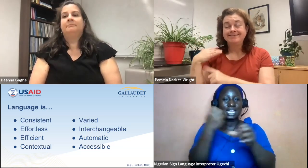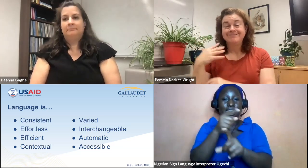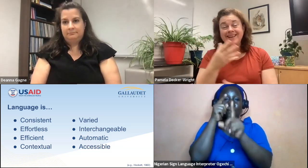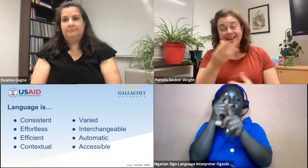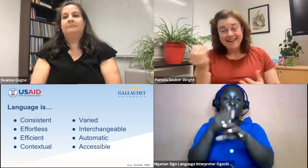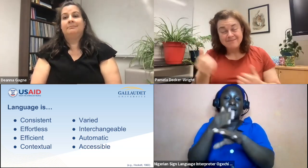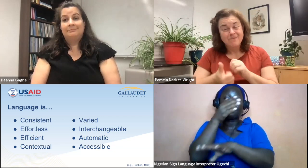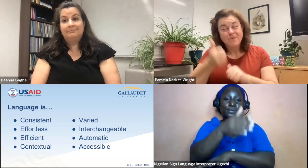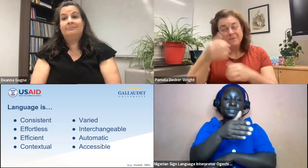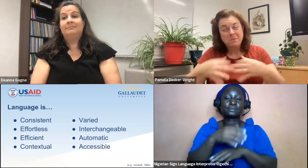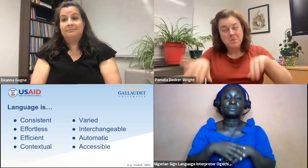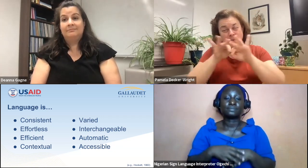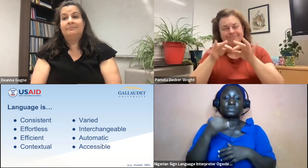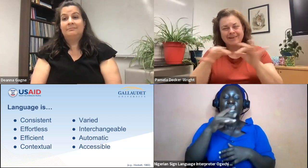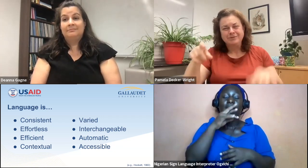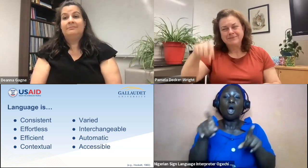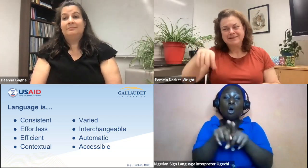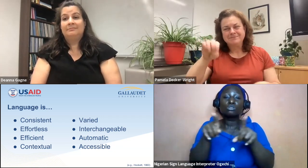and then they vary across different contexts.